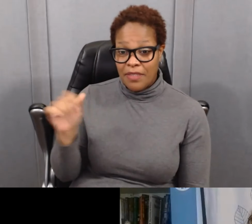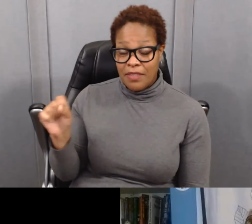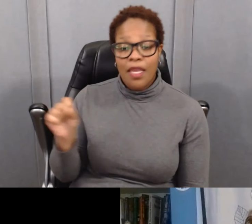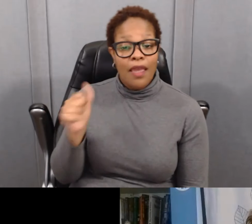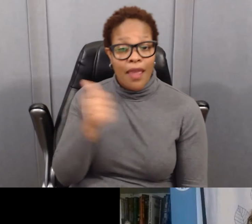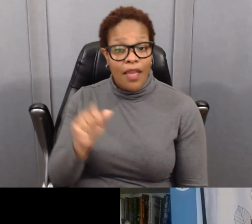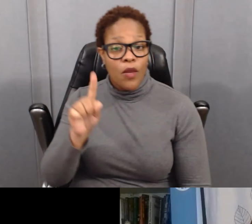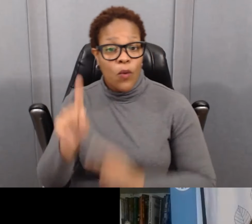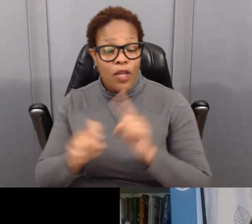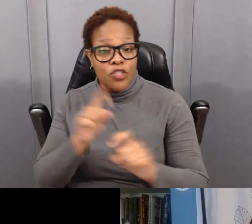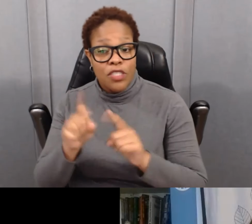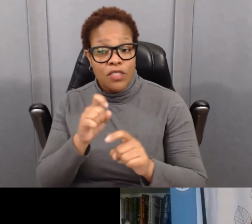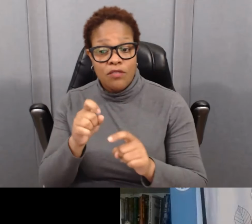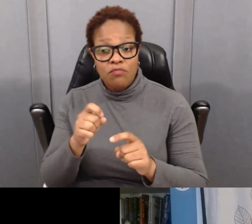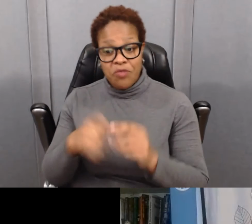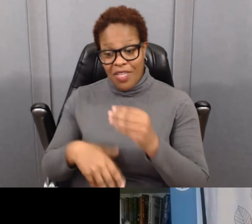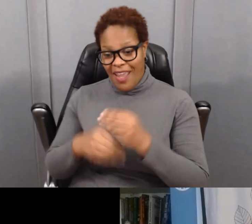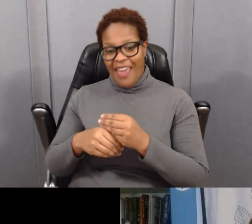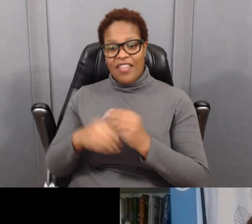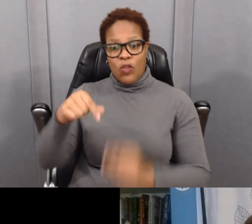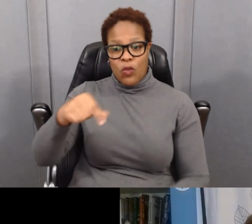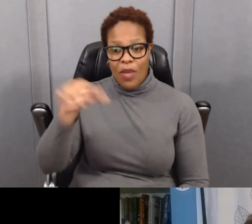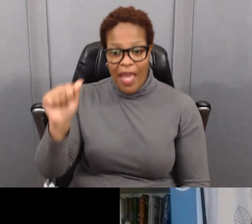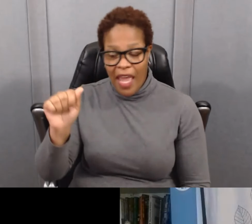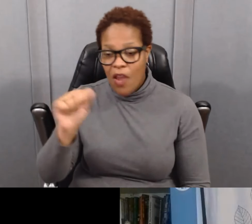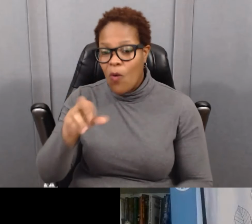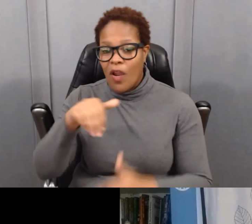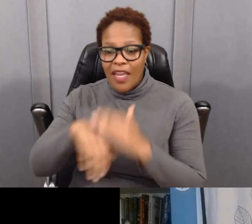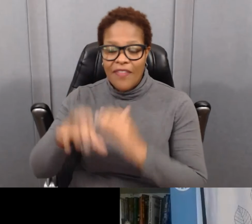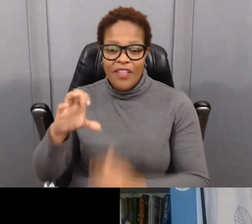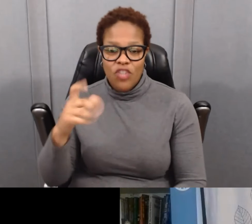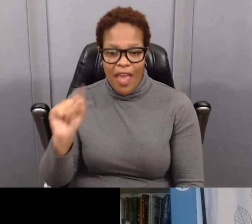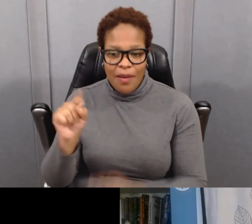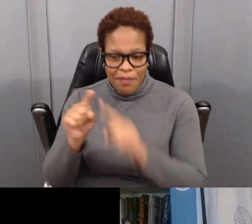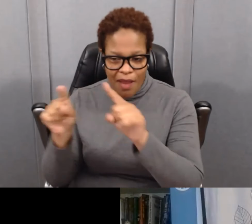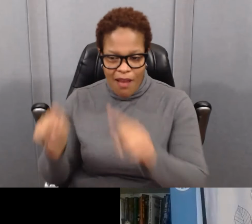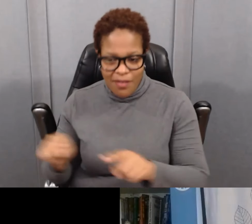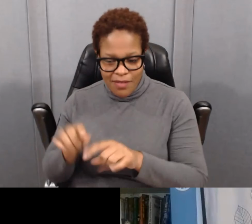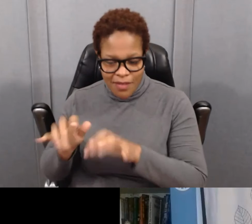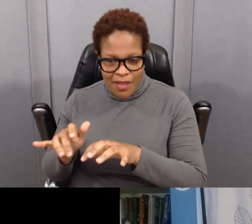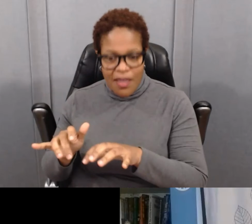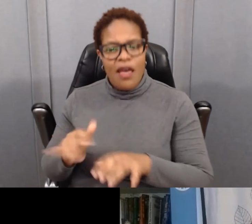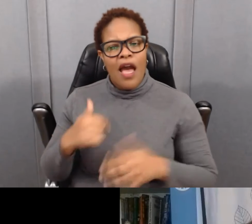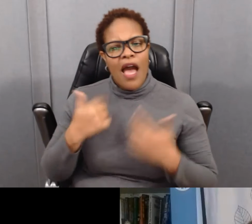You can put them into the question and answer or in the chat. But Thomas, let's start off with something that I was wondering about.